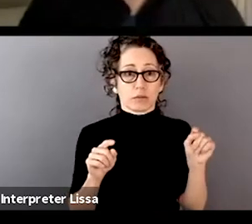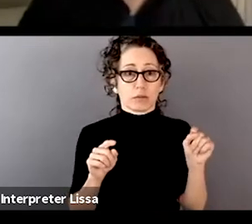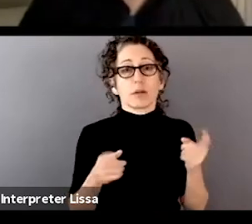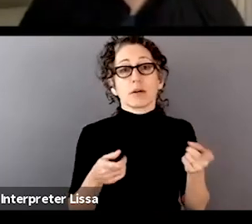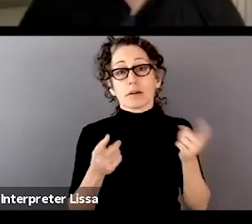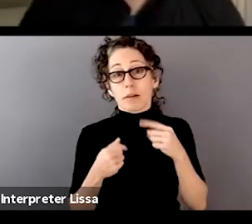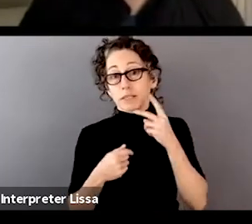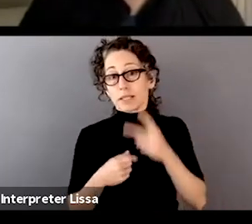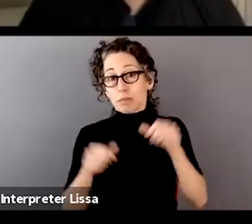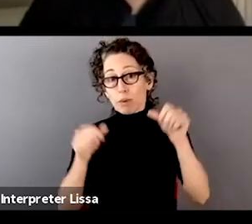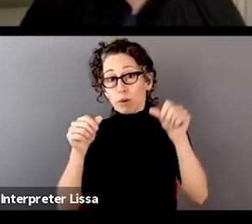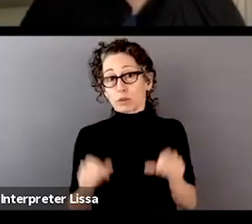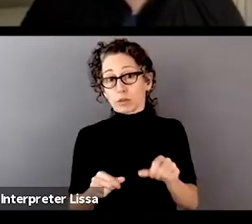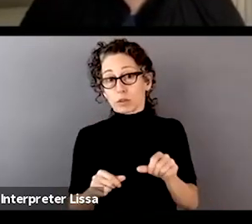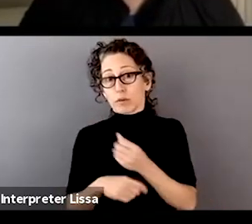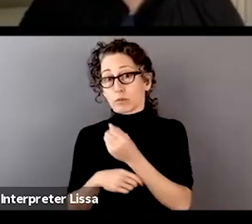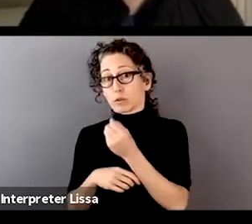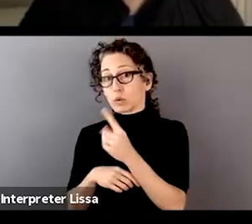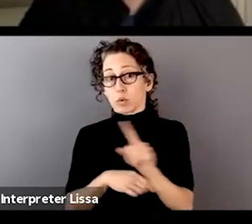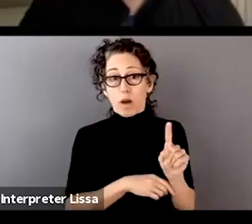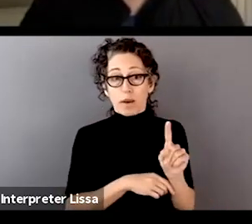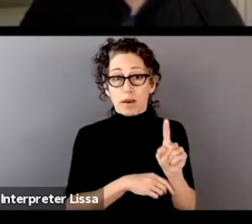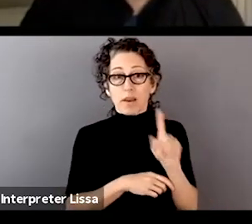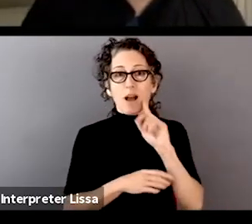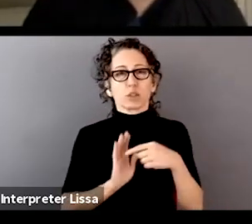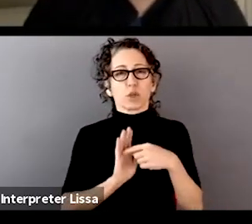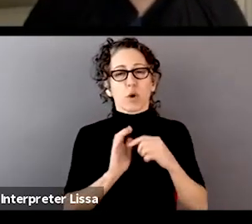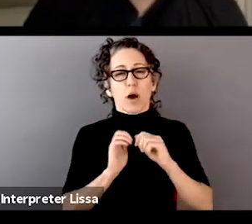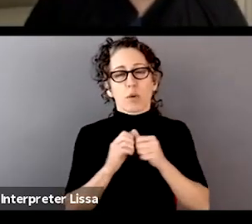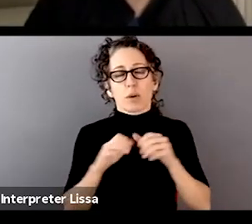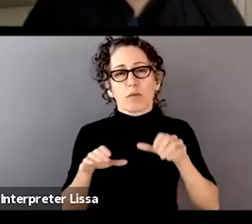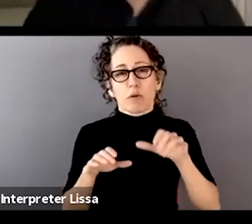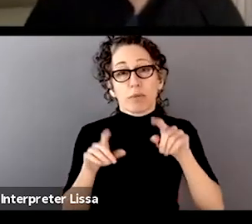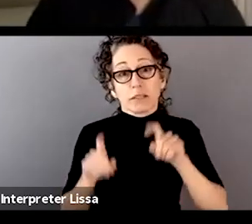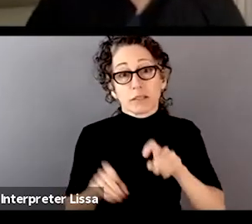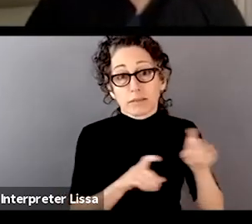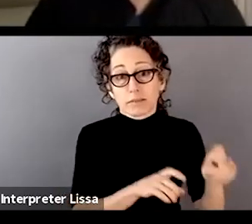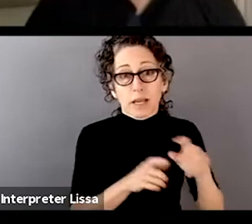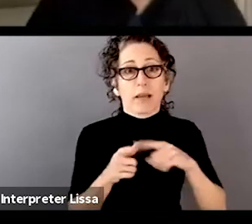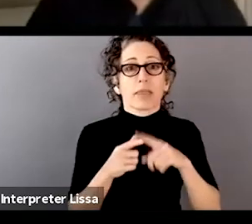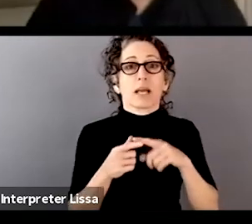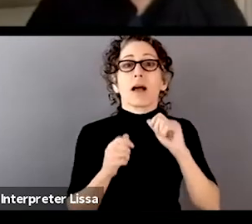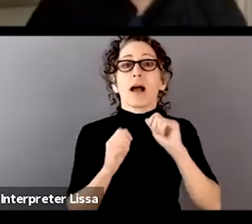to hear more about how we performed this initial experiment, the results of that experiment, and how we have integrated these tests